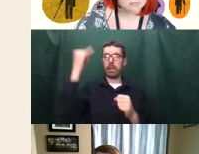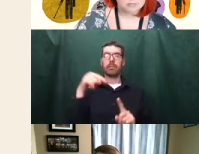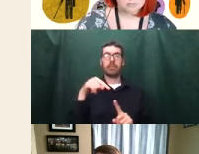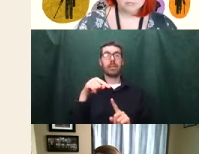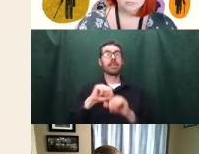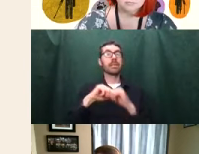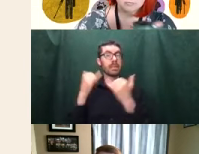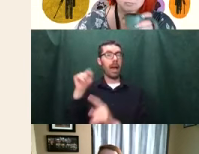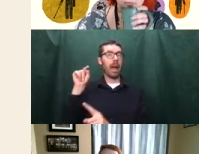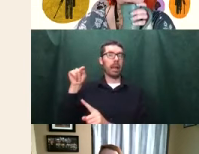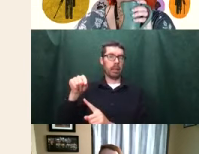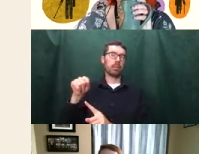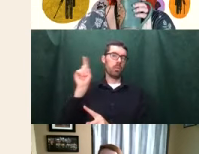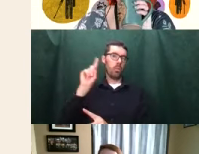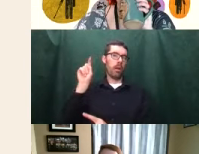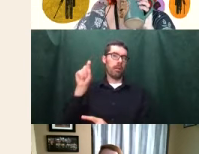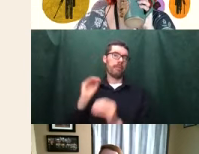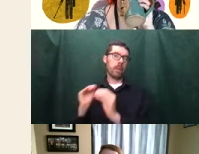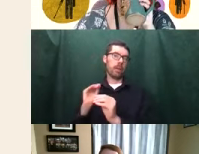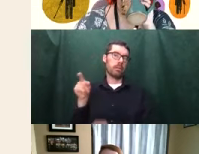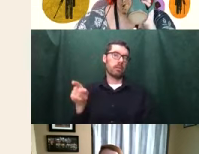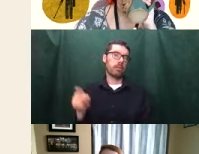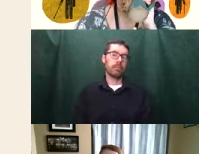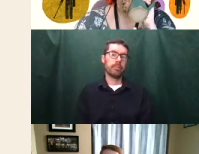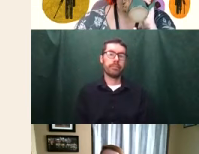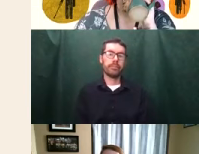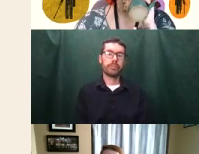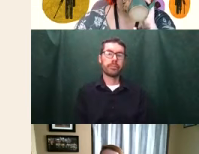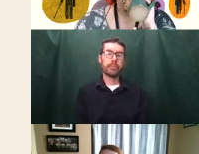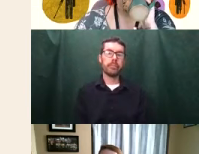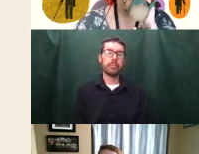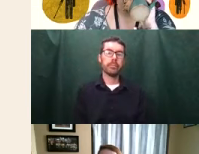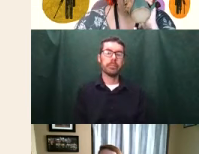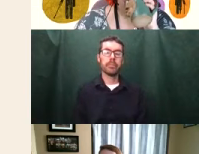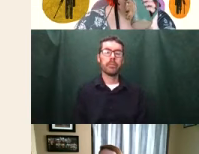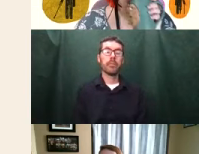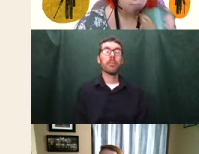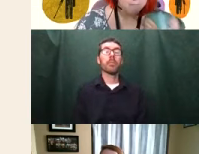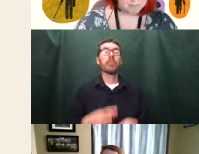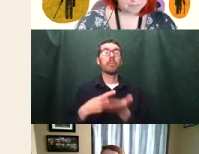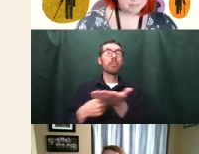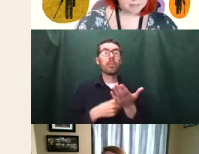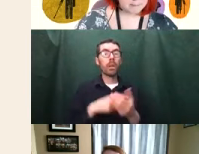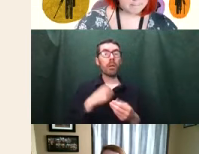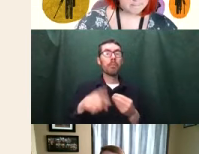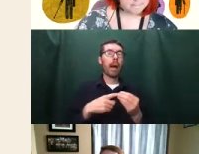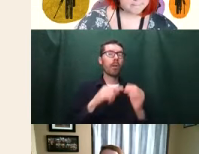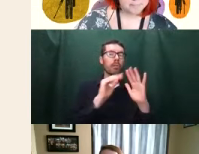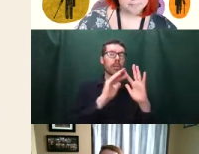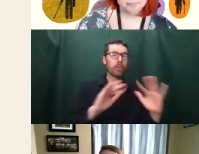needs to be fixed. As we start discussing diversity and inclusion, we must include disabilities